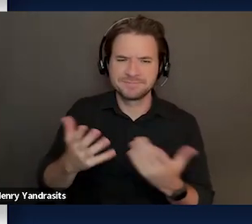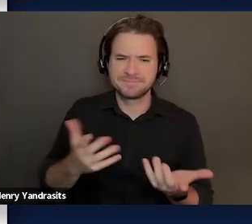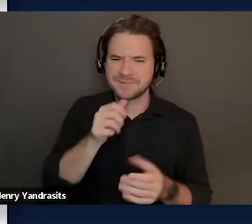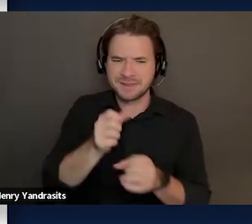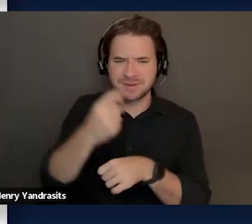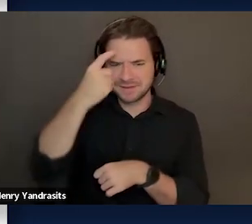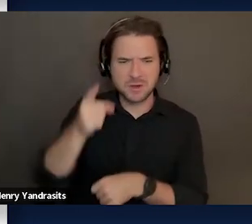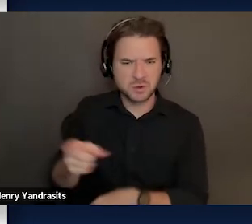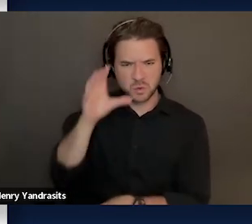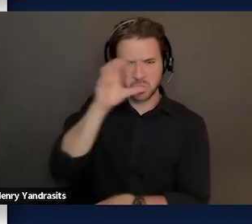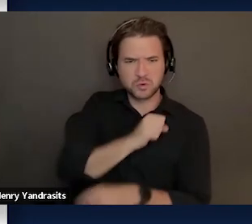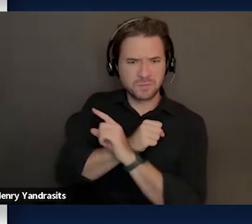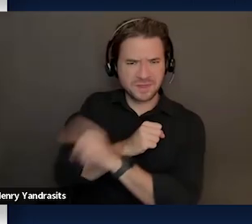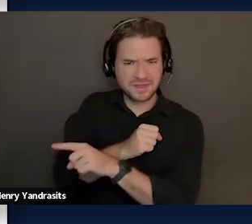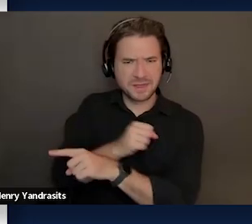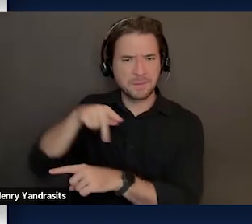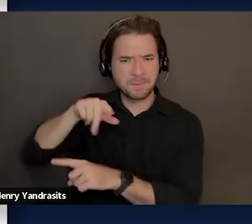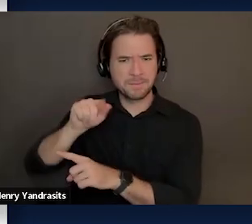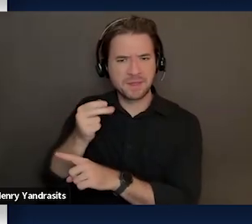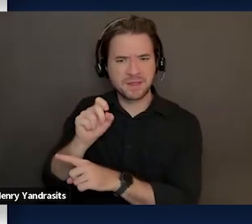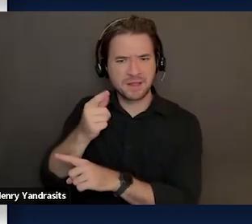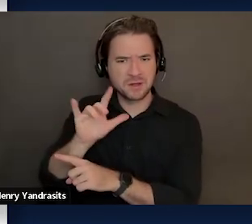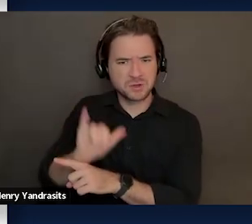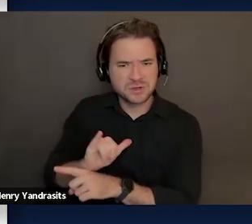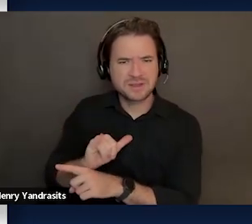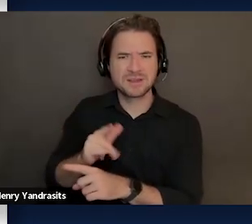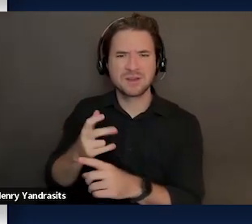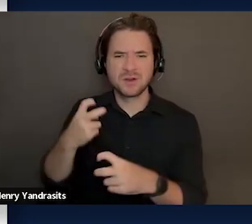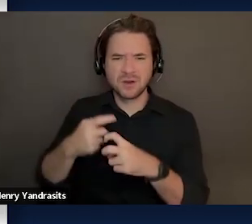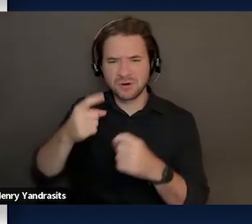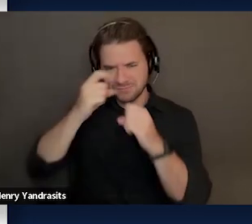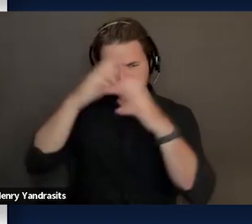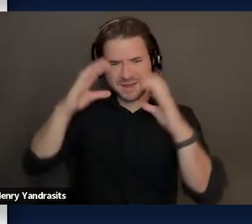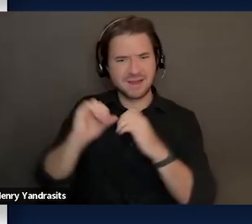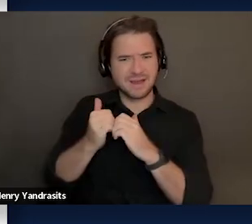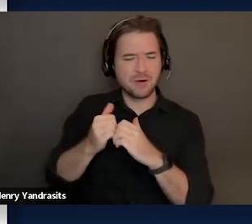It's hard to imagine how you could think of disabled people as a health disparity population.